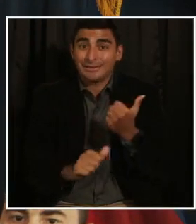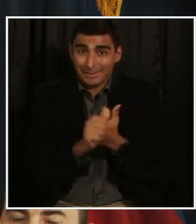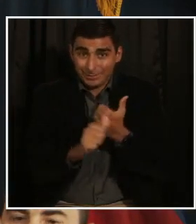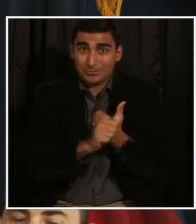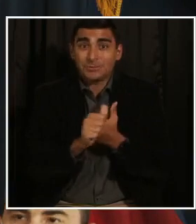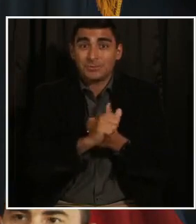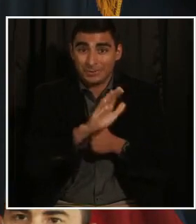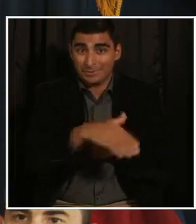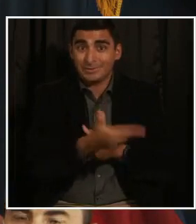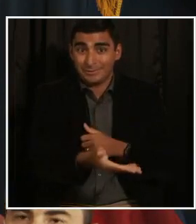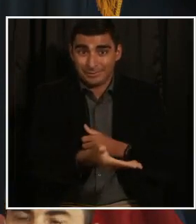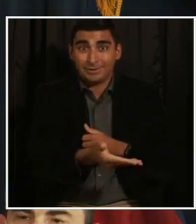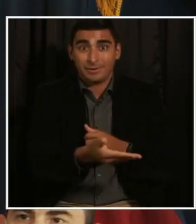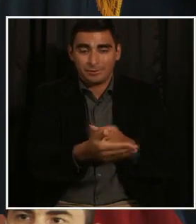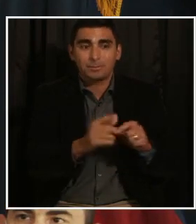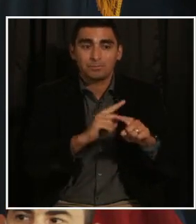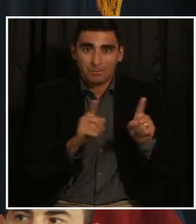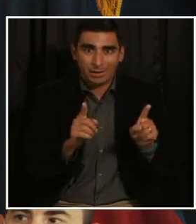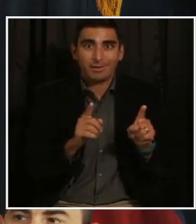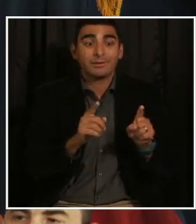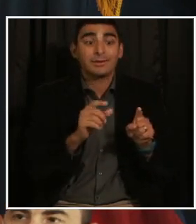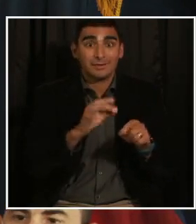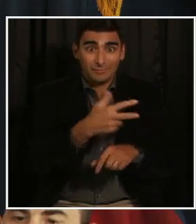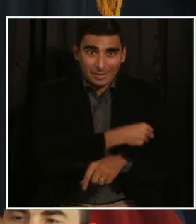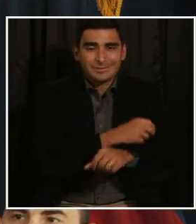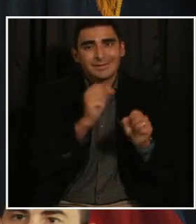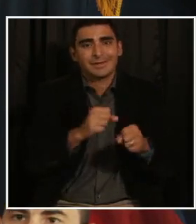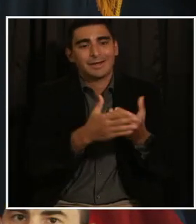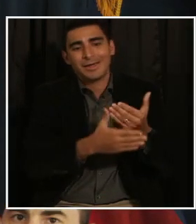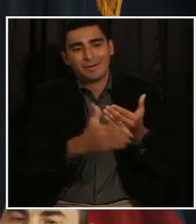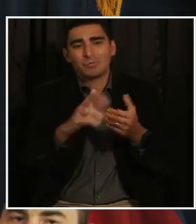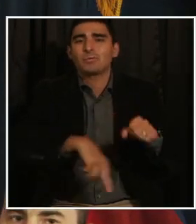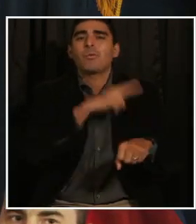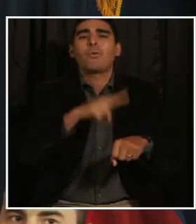go on as normal and i know that people are frustrated and scared because